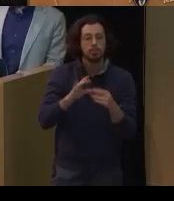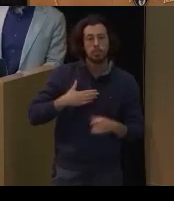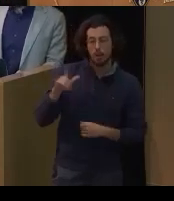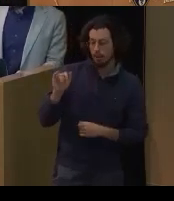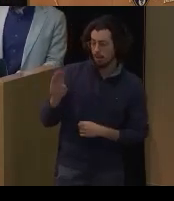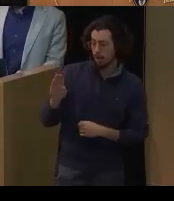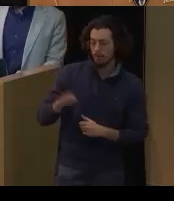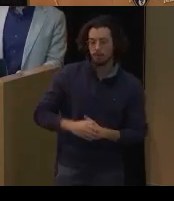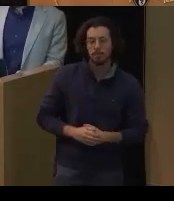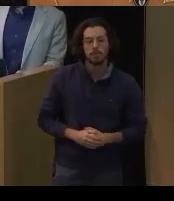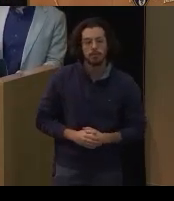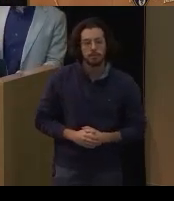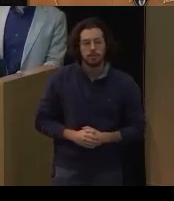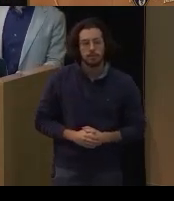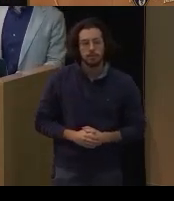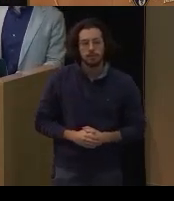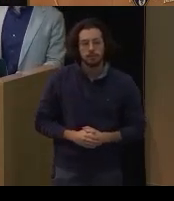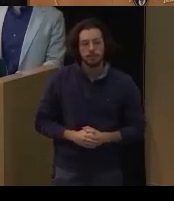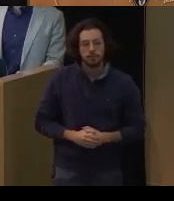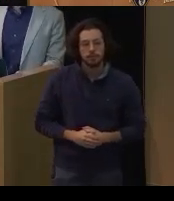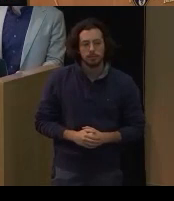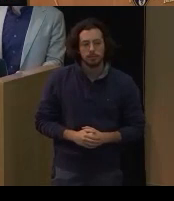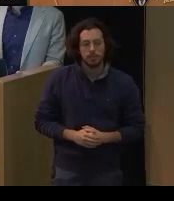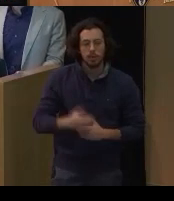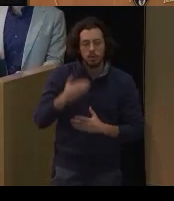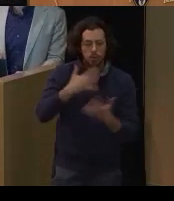cognition Psychopathology lab I'm going to tell you a lot about the work of two graduate students